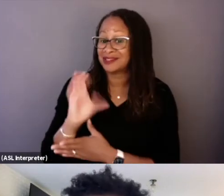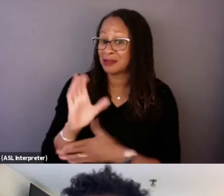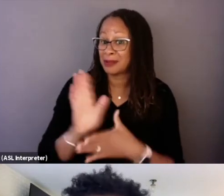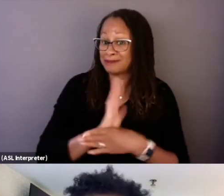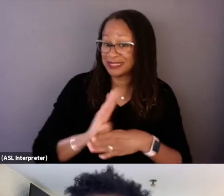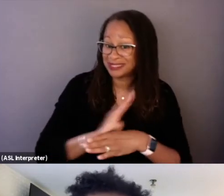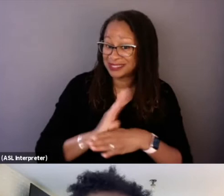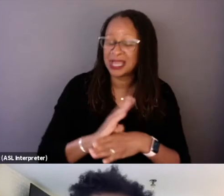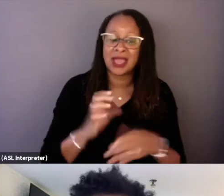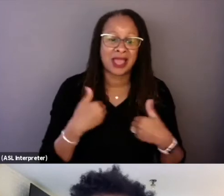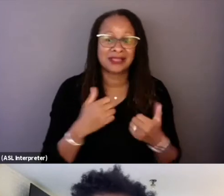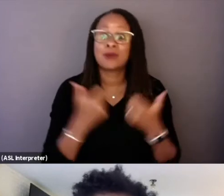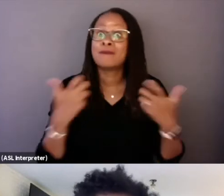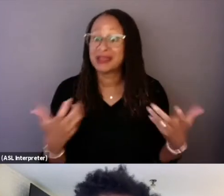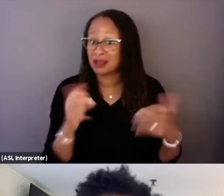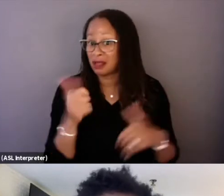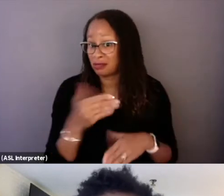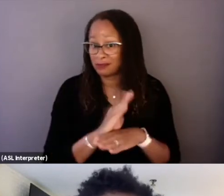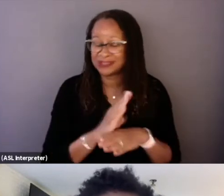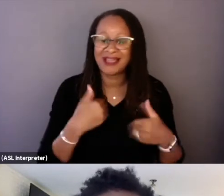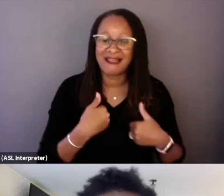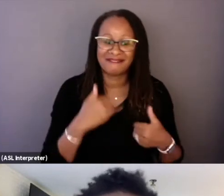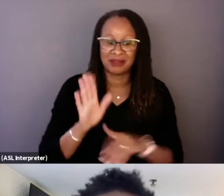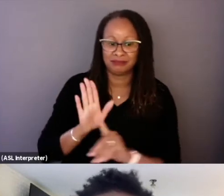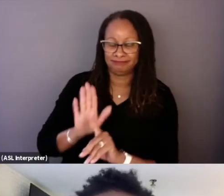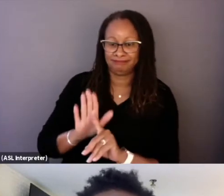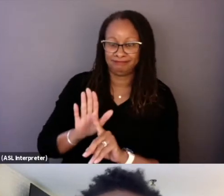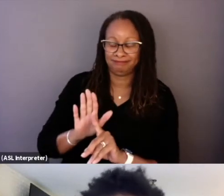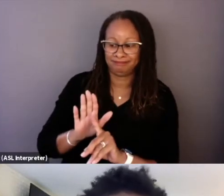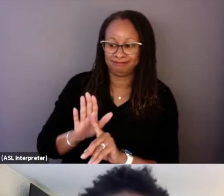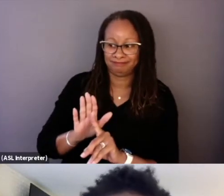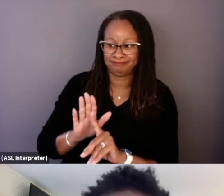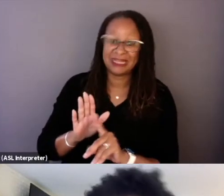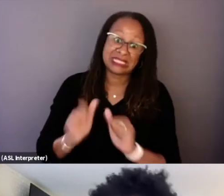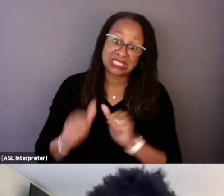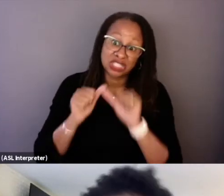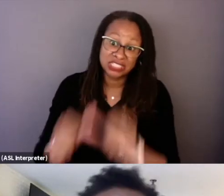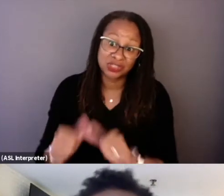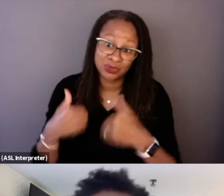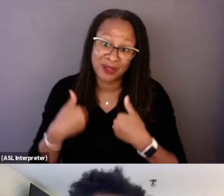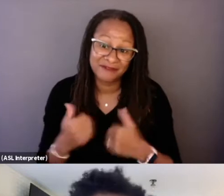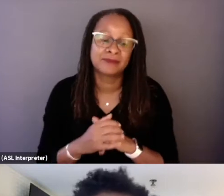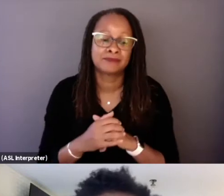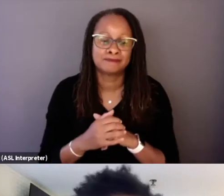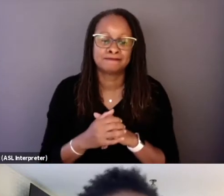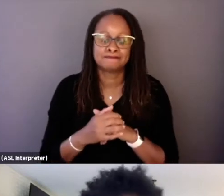as so many other industries were having, what was having and still continues to have, its own racial reckoning.